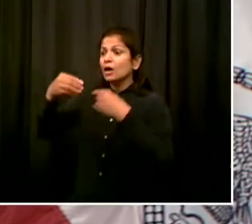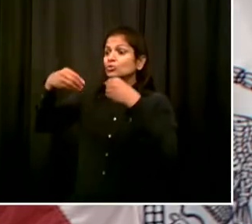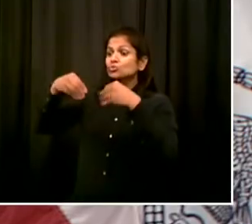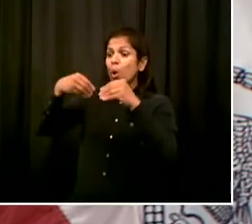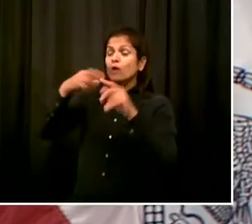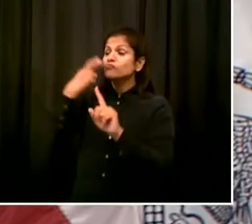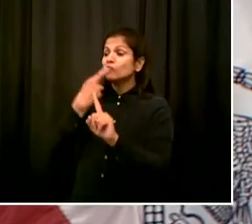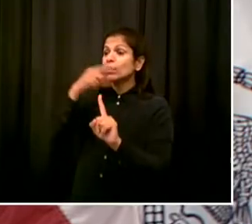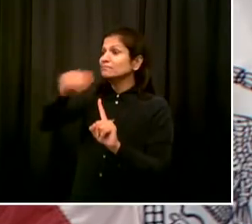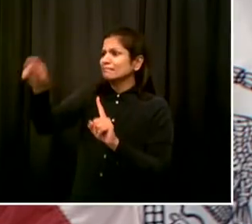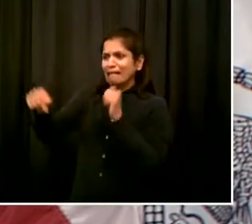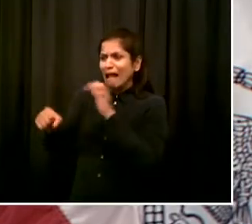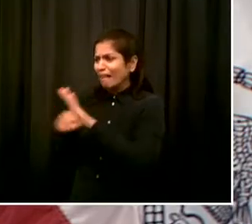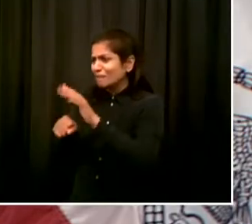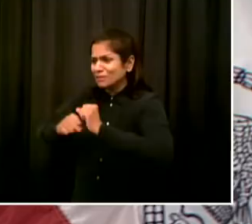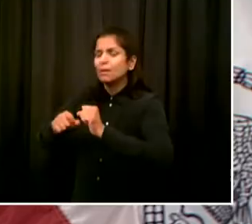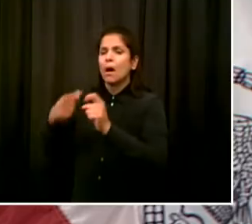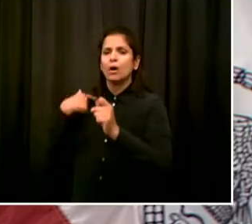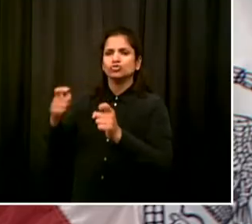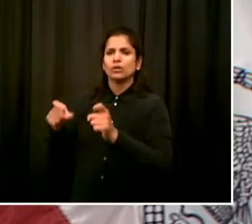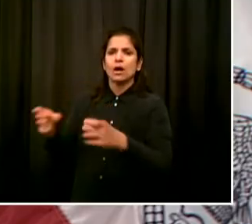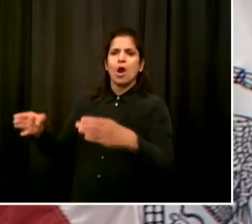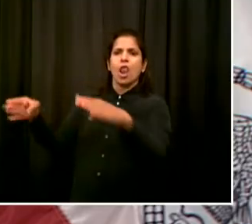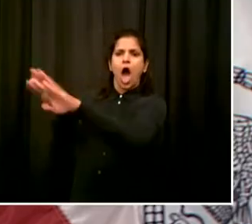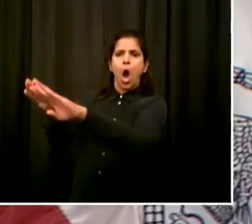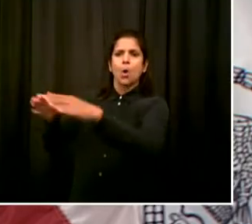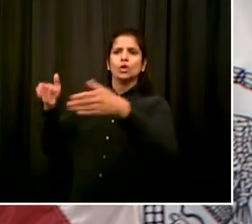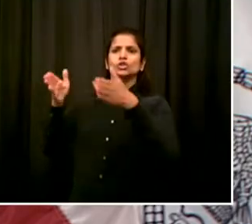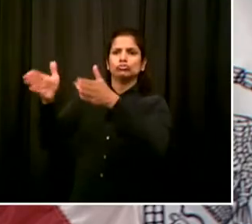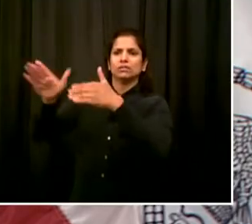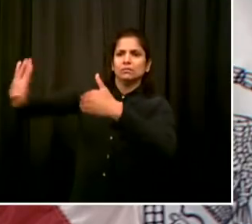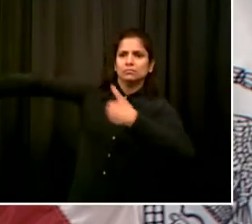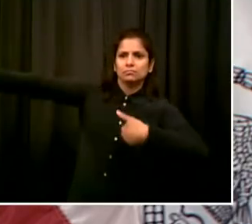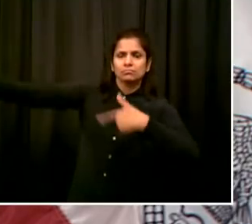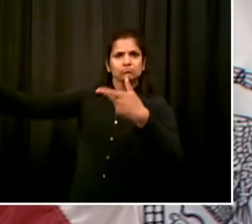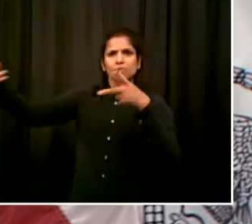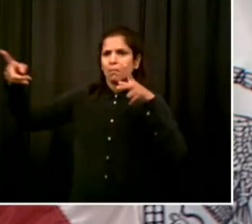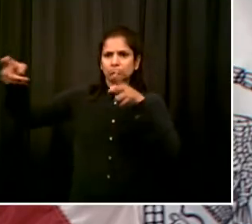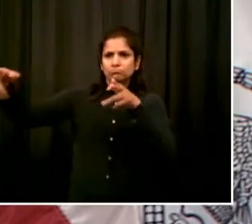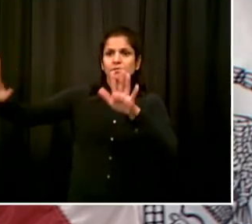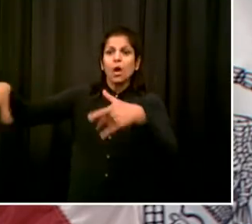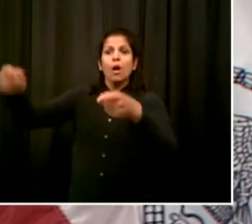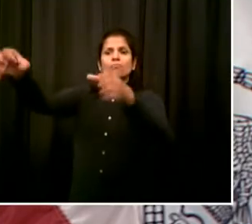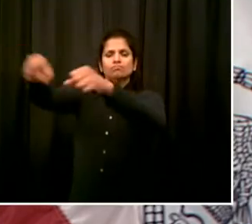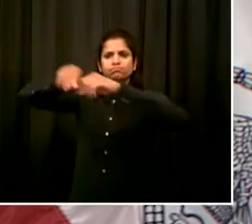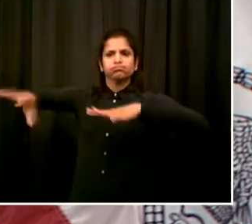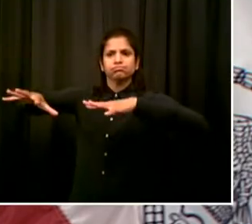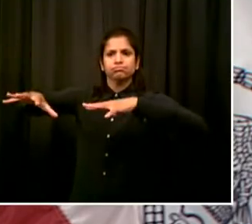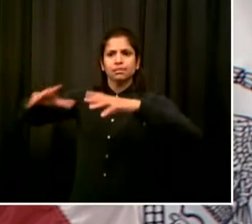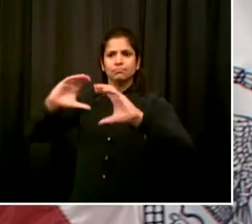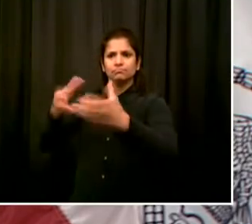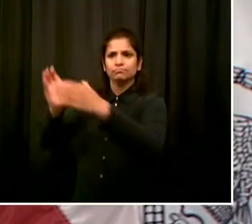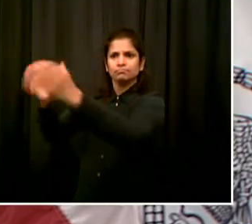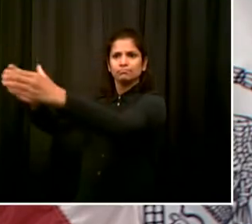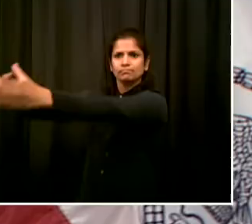RESTAURANTS AND I WANT TO SEE HOW WE CAN USE THAT OMDE. L